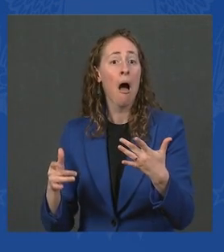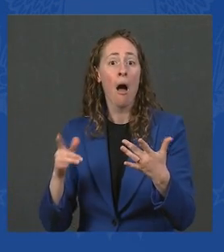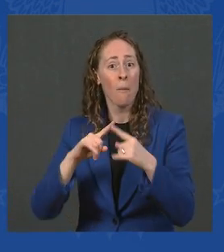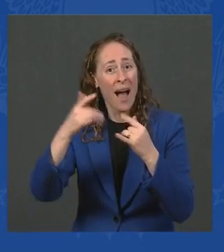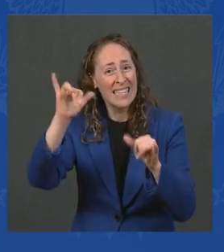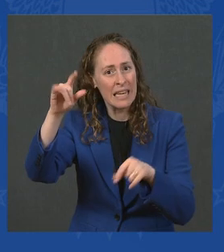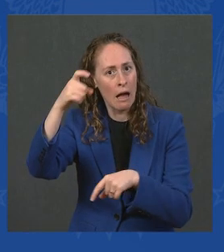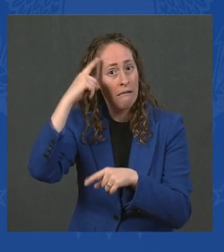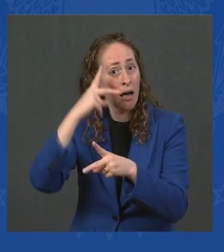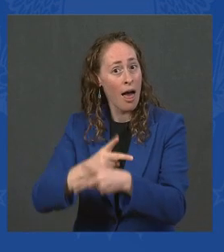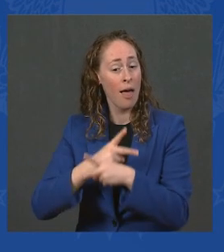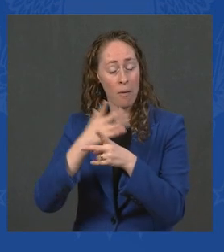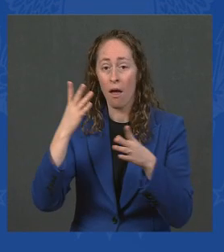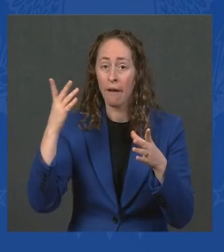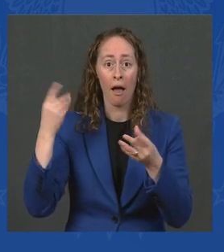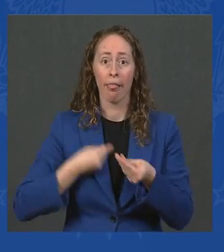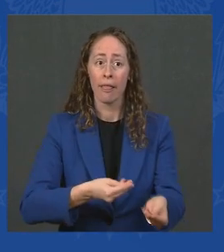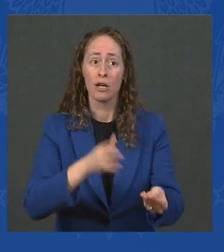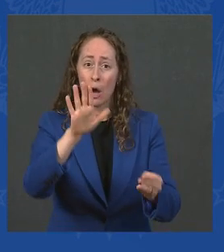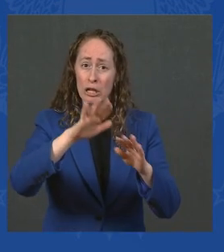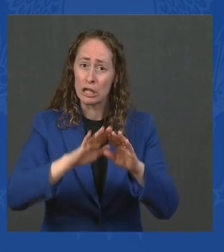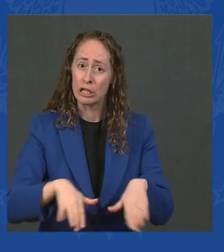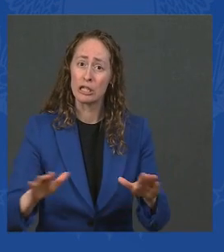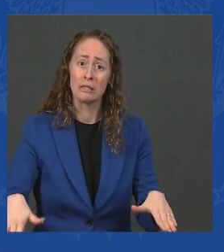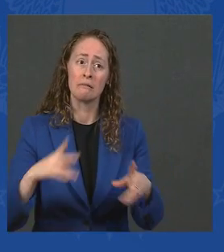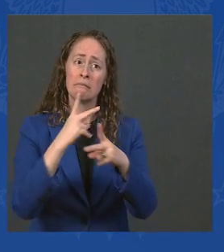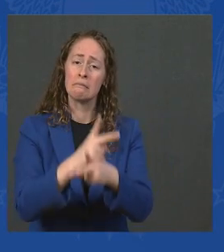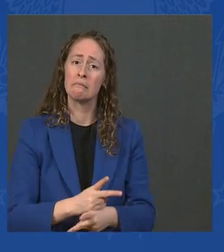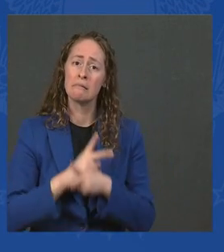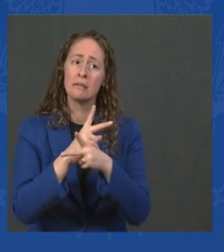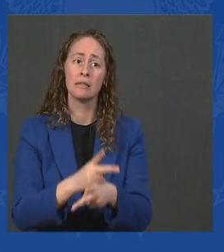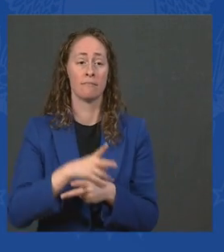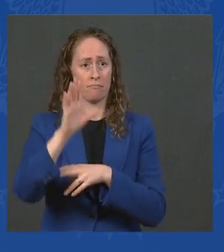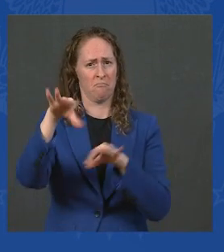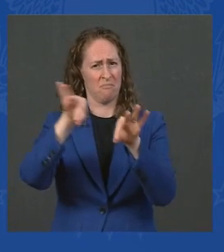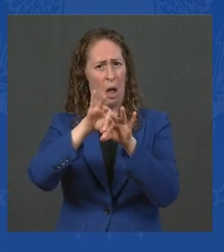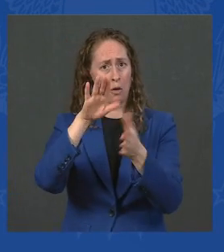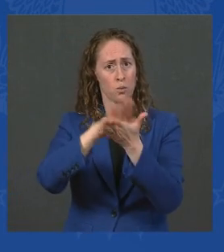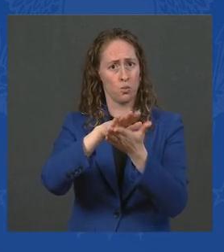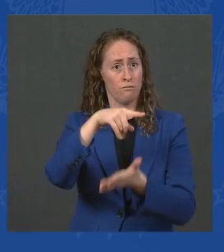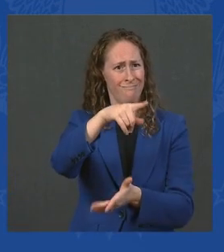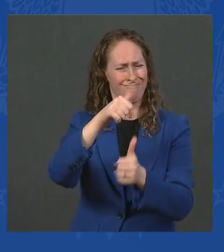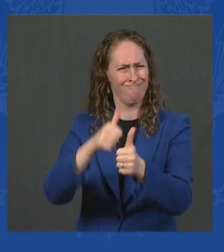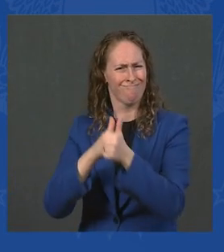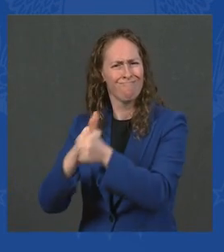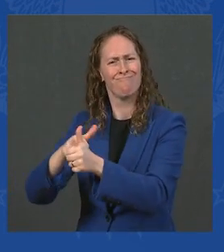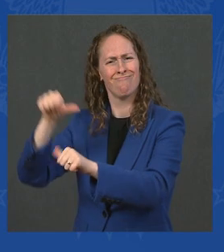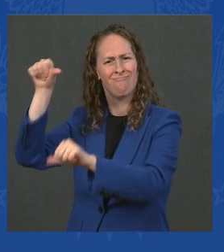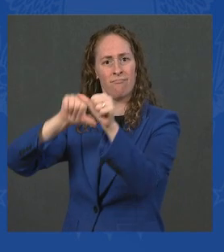But we all know, if schools follow the science -- and they are here -- and implement safety measures like vaccinations,